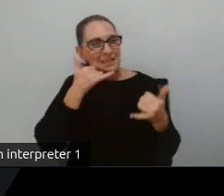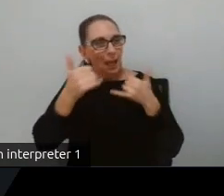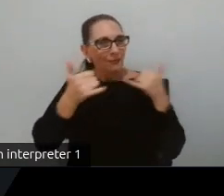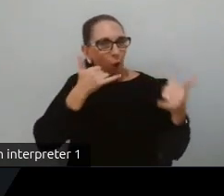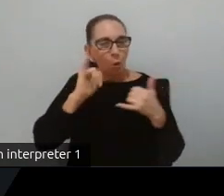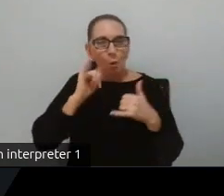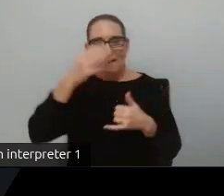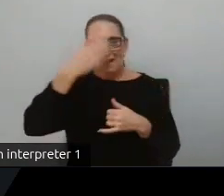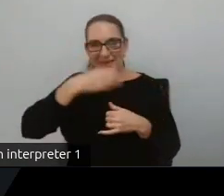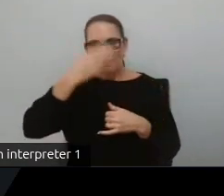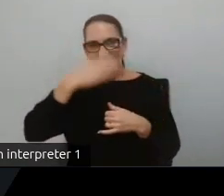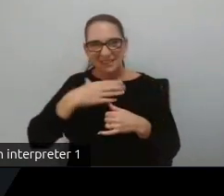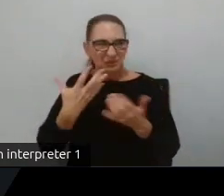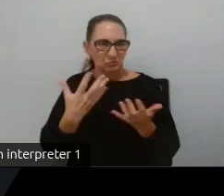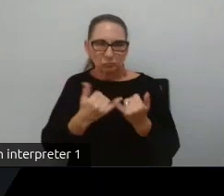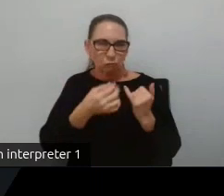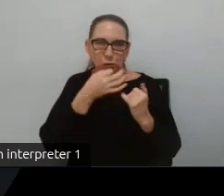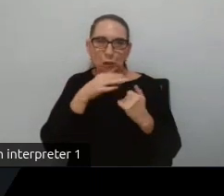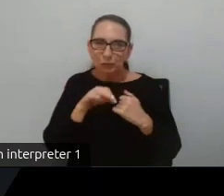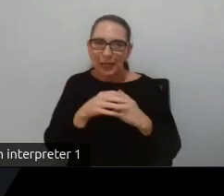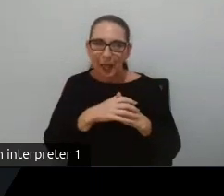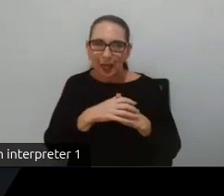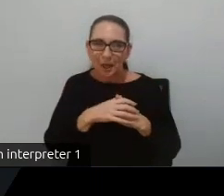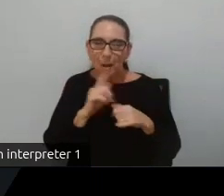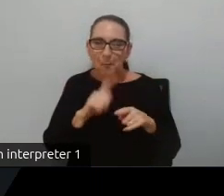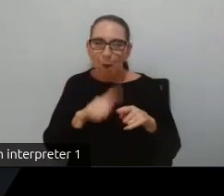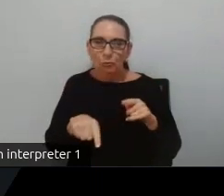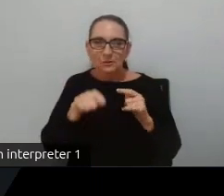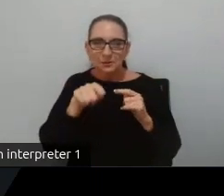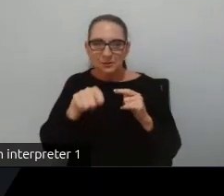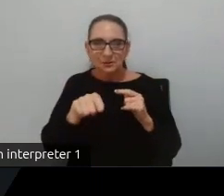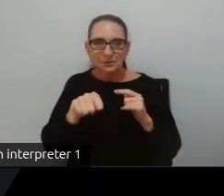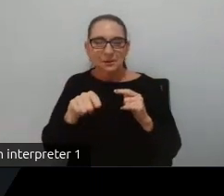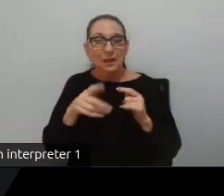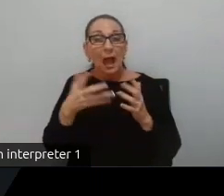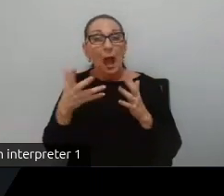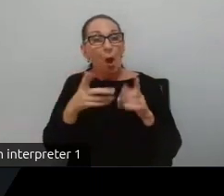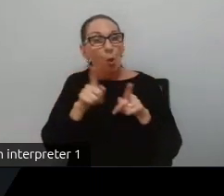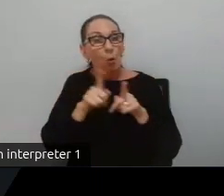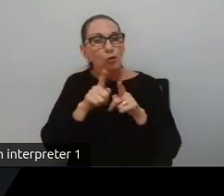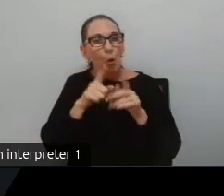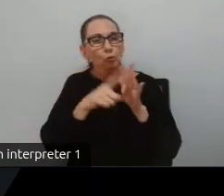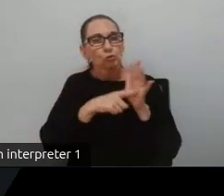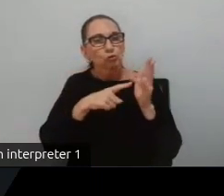but that's very few. And we also have joint or shuttle formats available. And what that